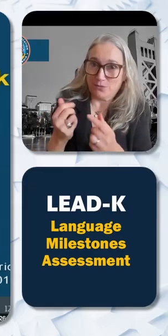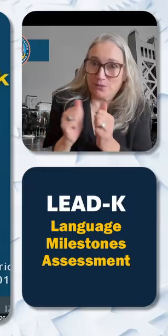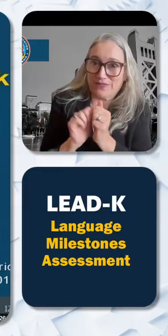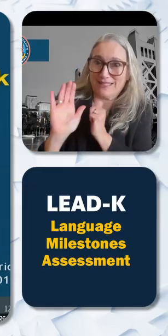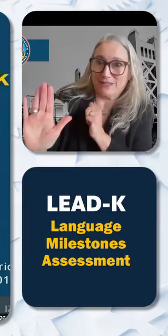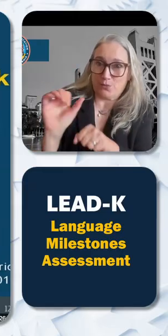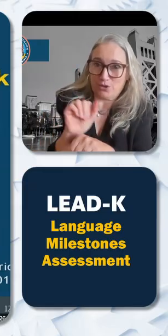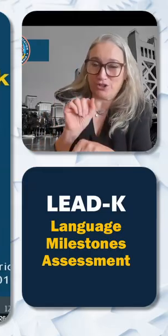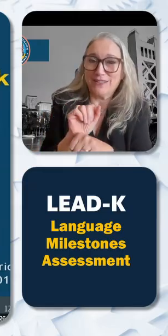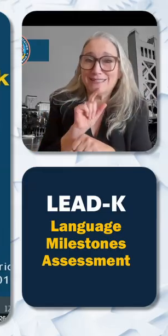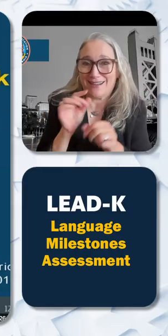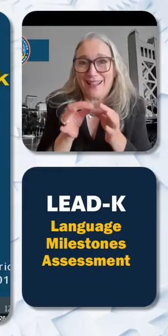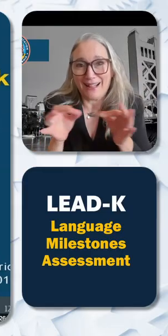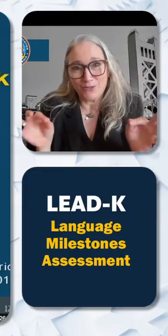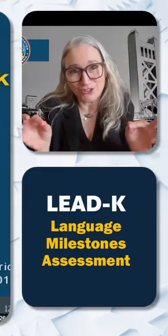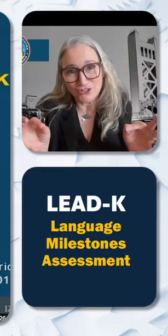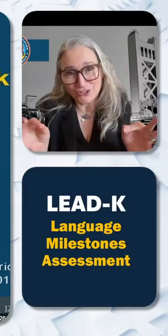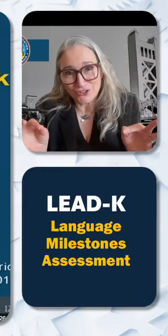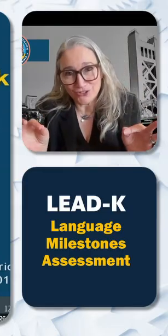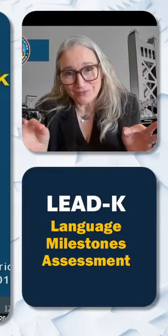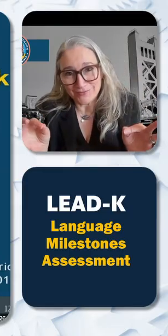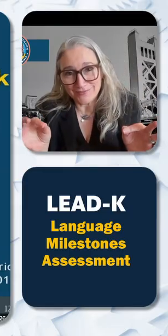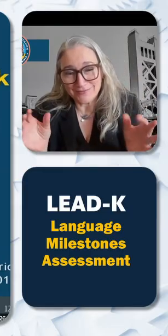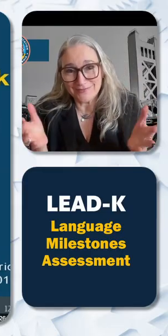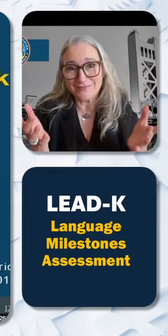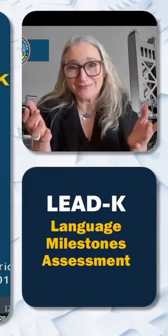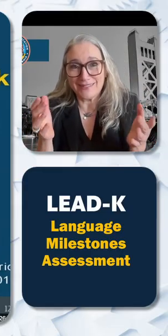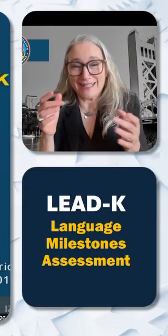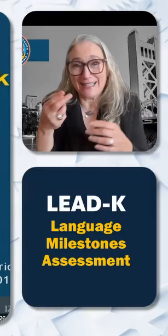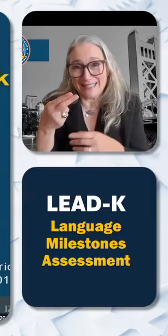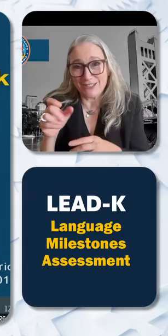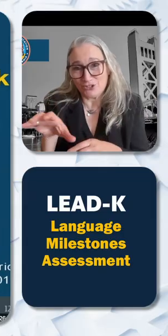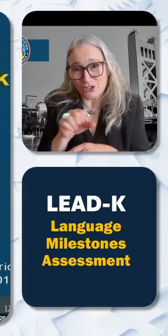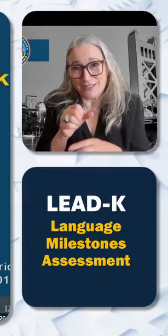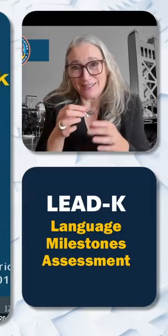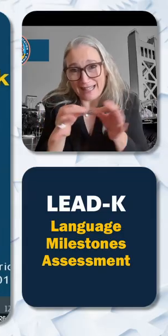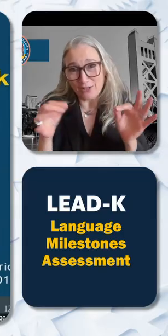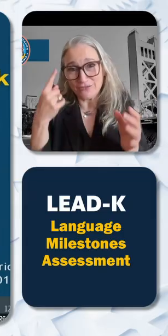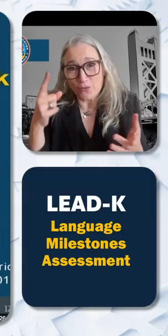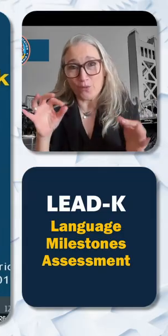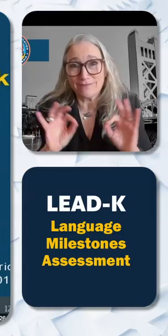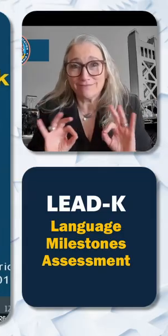There's something that's overlooked here, something that was missing with his work, which was language.